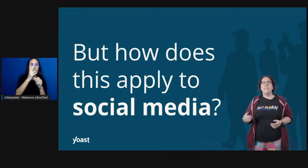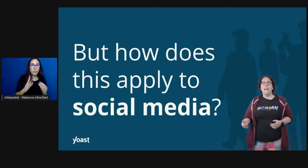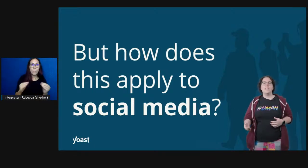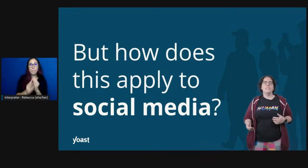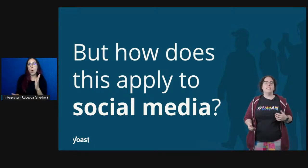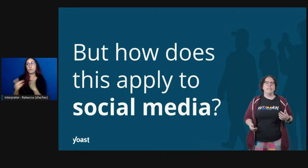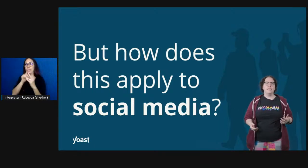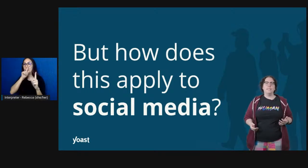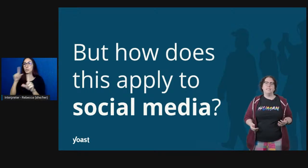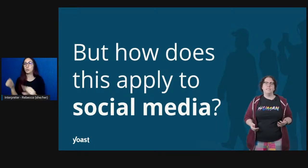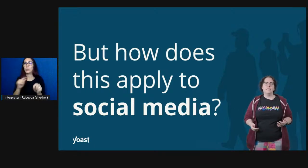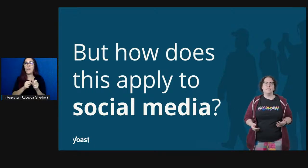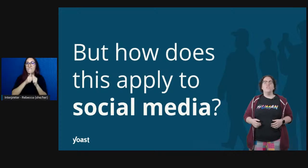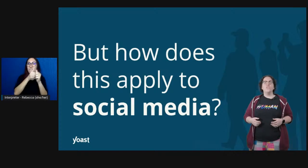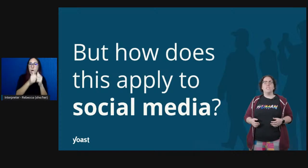and interact with your content .